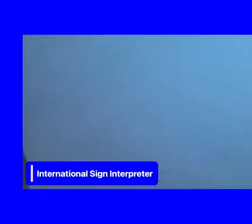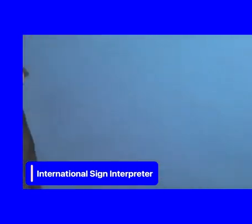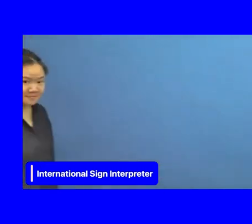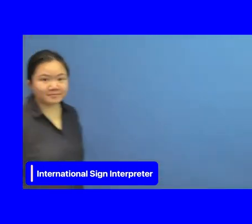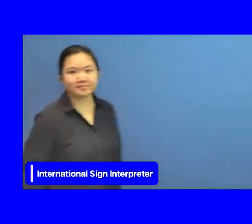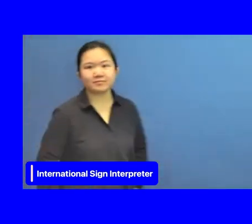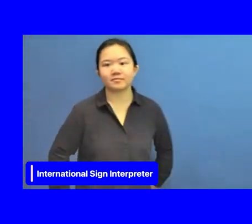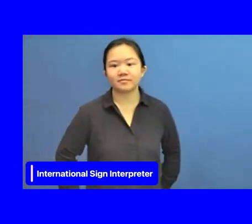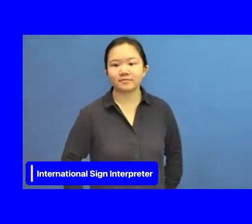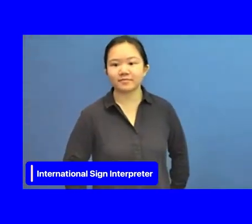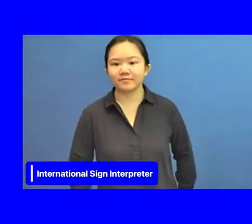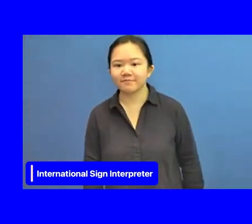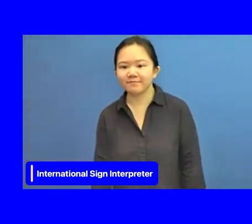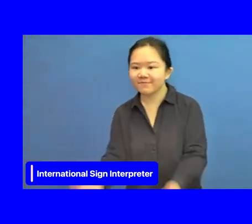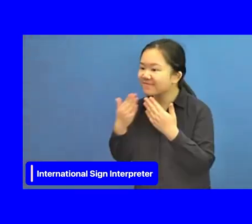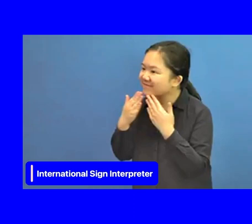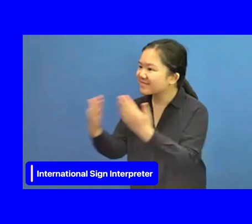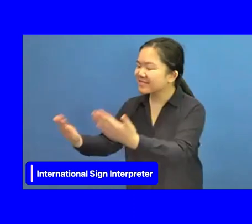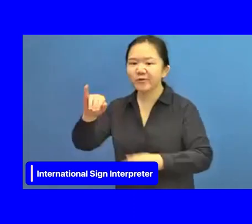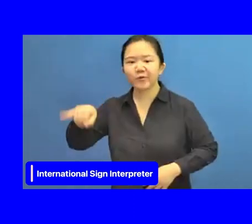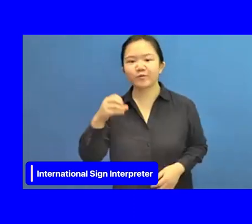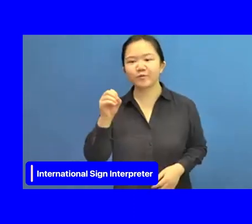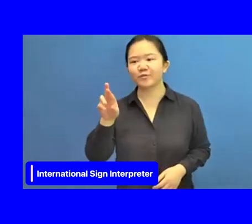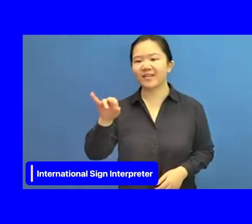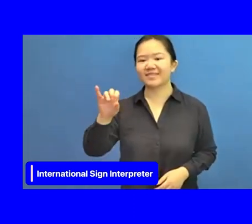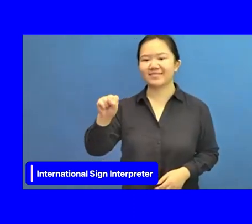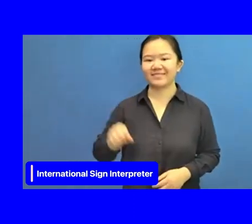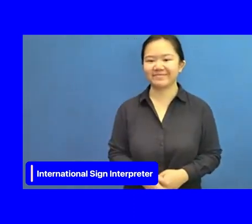which we really hope you will all now dig into